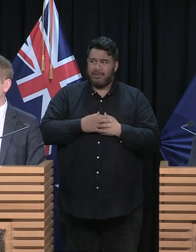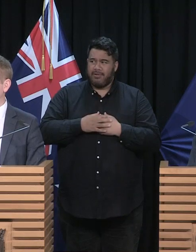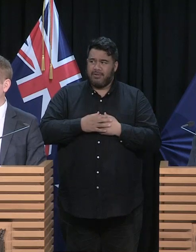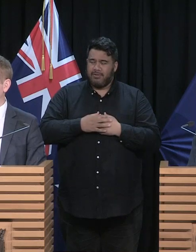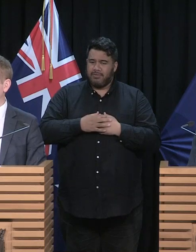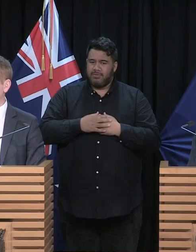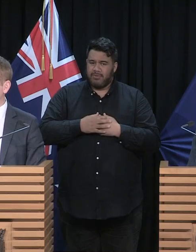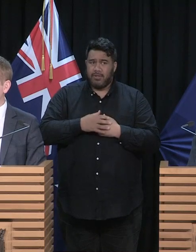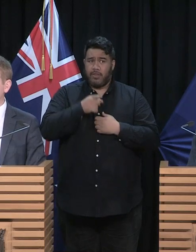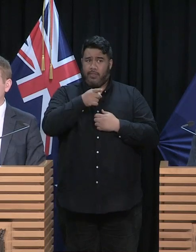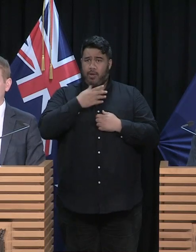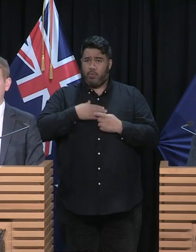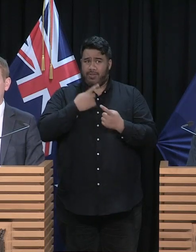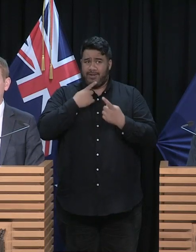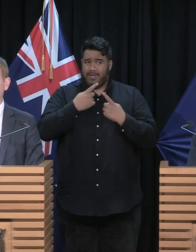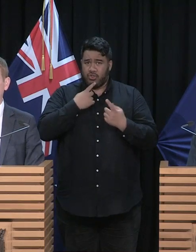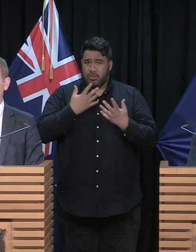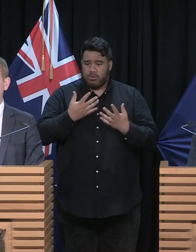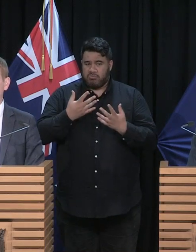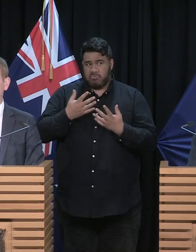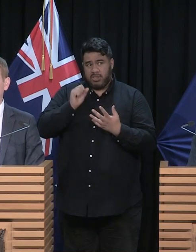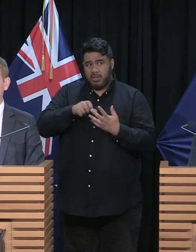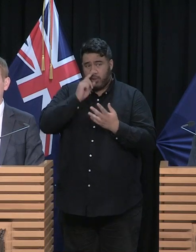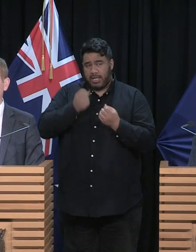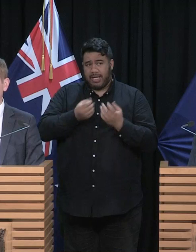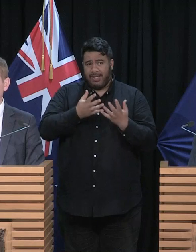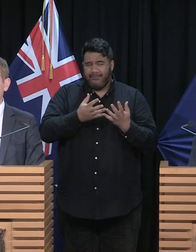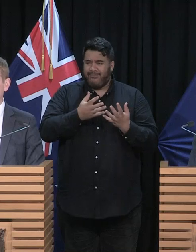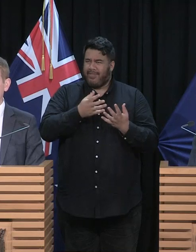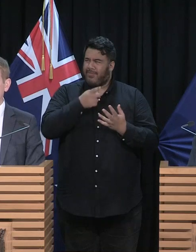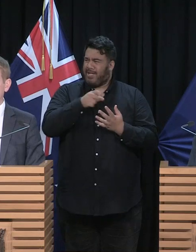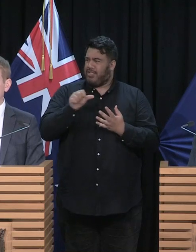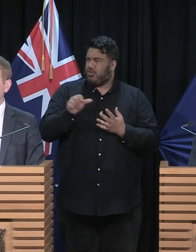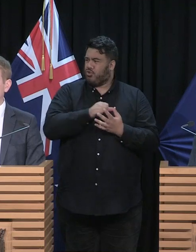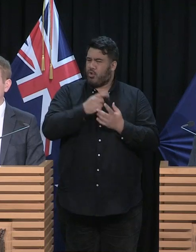Health ultimately were following the guidance issued by the trust as to who they